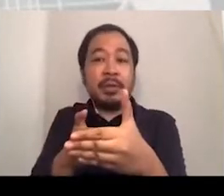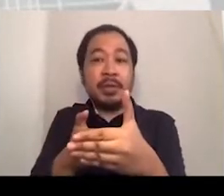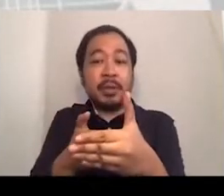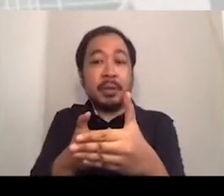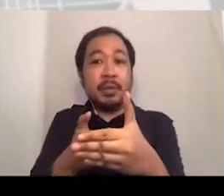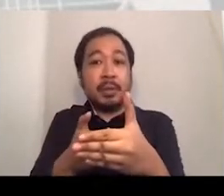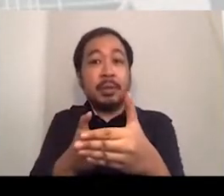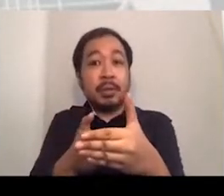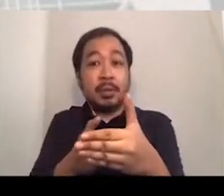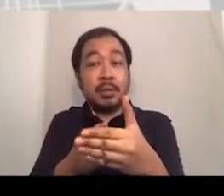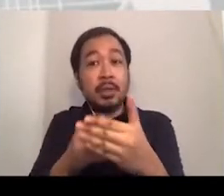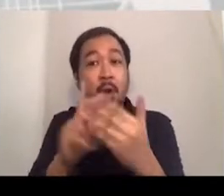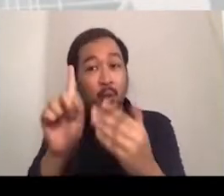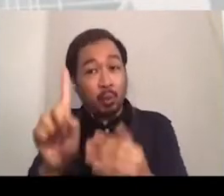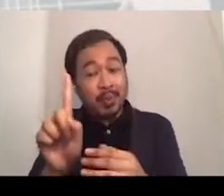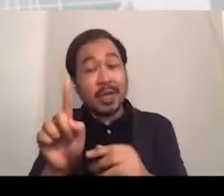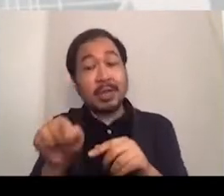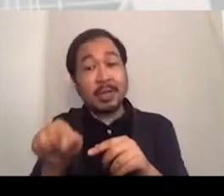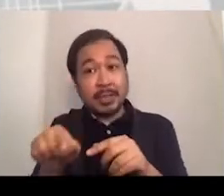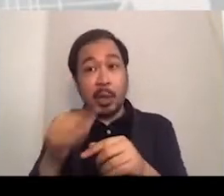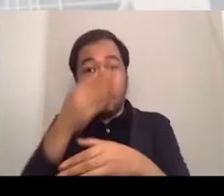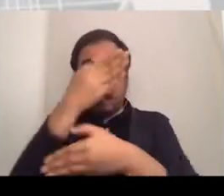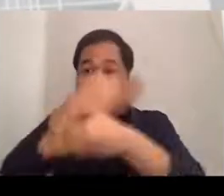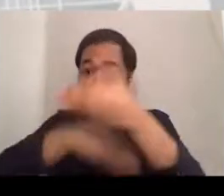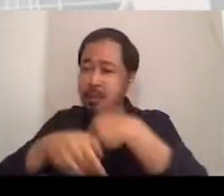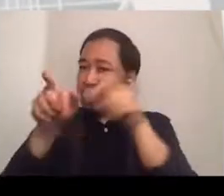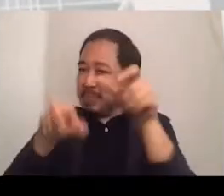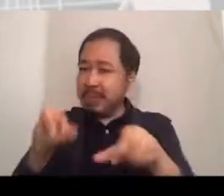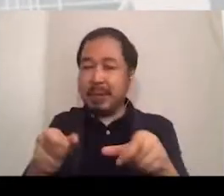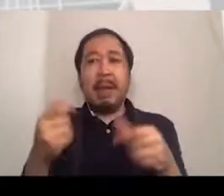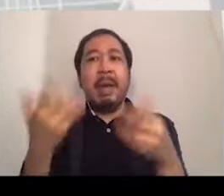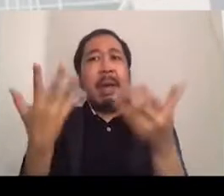bringing in these multi-sectoral partnerships is going to be vital for overcoming the barriers